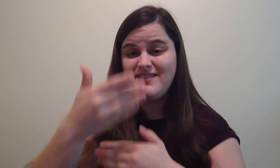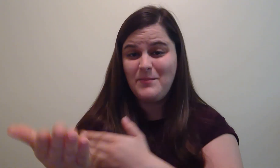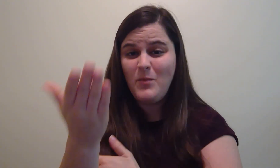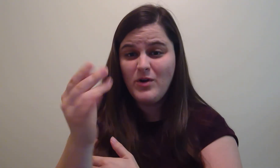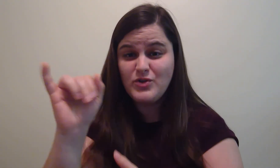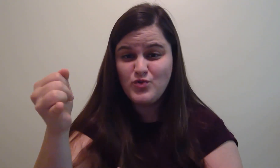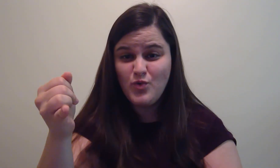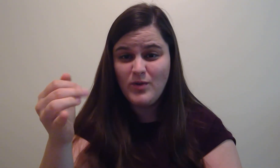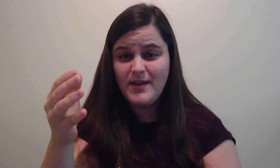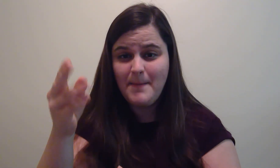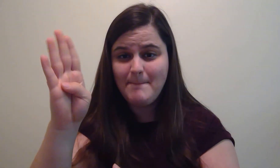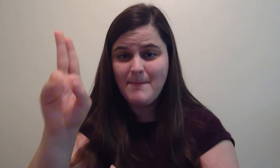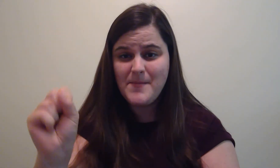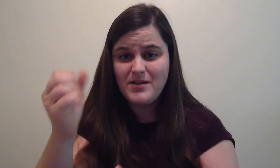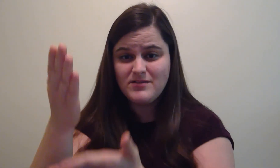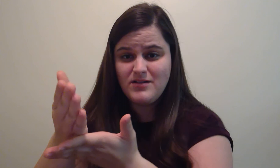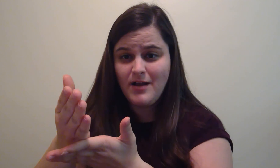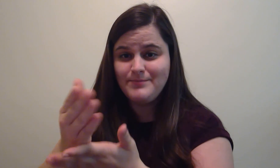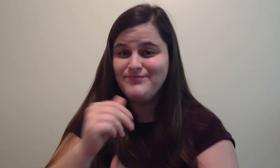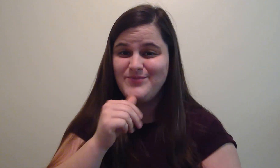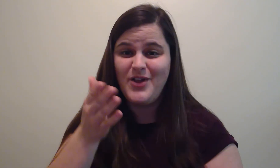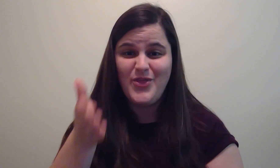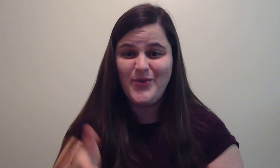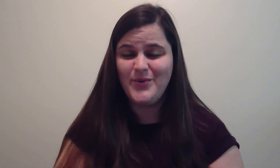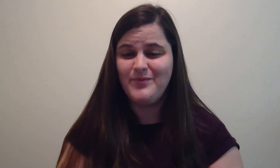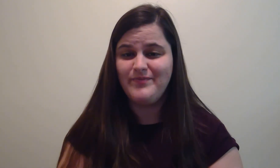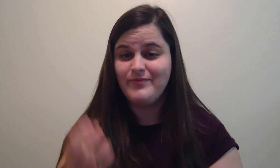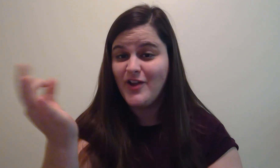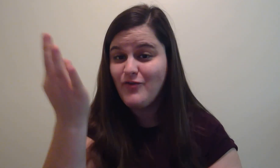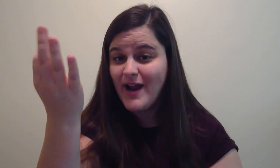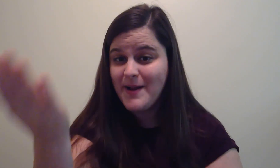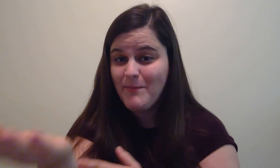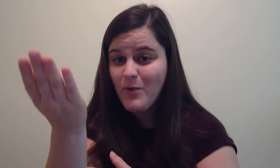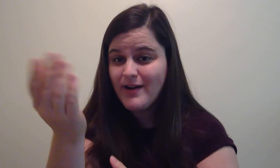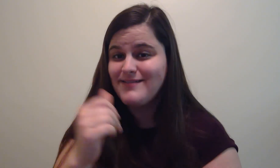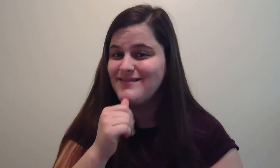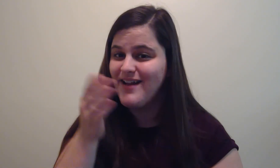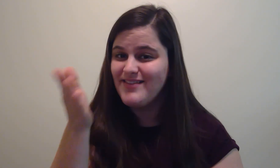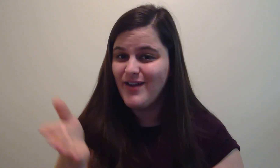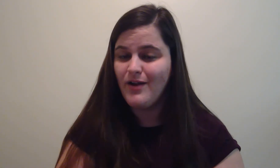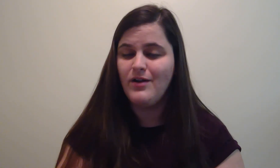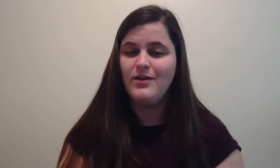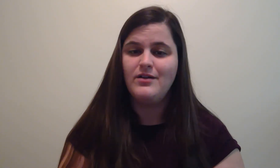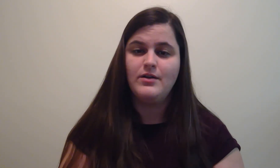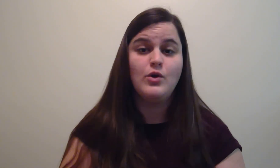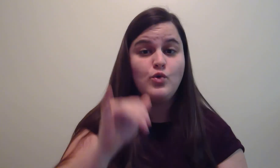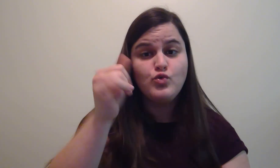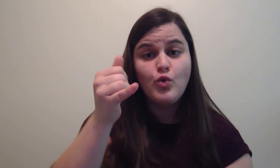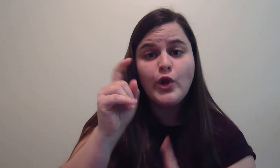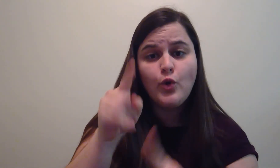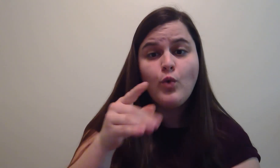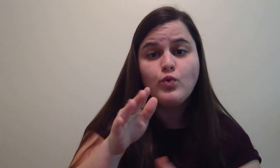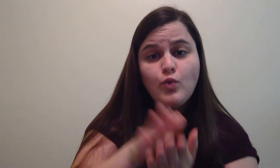Juli wasn’t at the bus stop the next morning. Or Friday morning. She was at school,